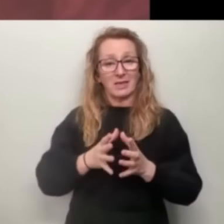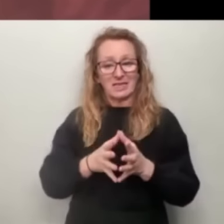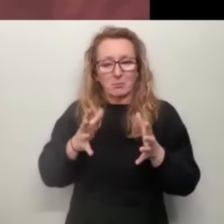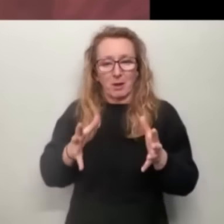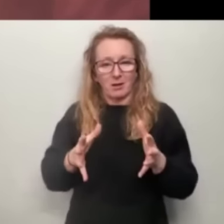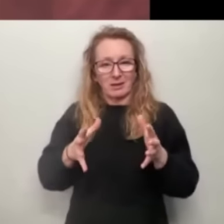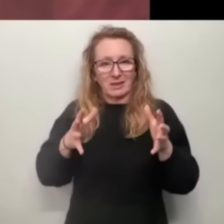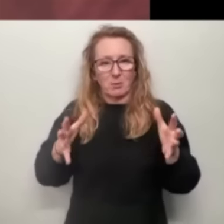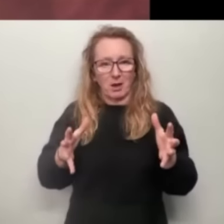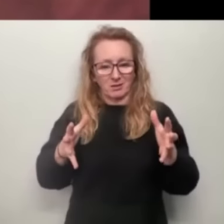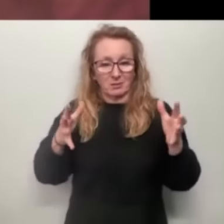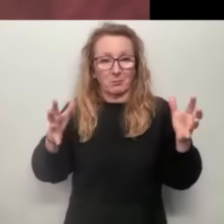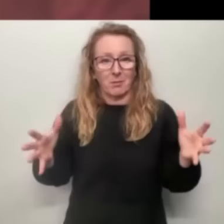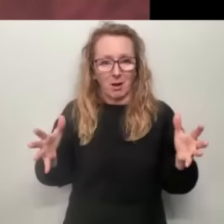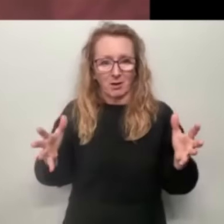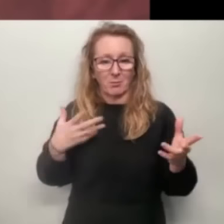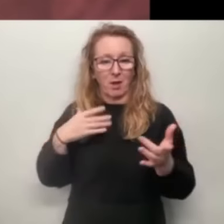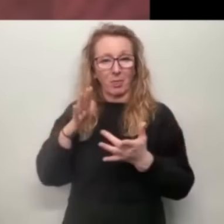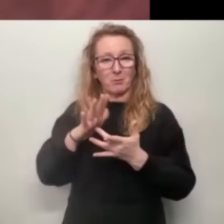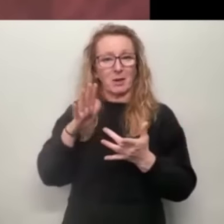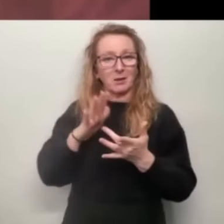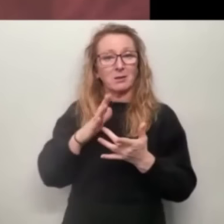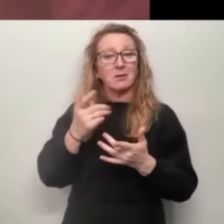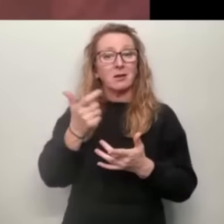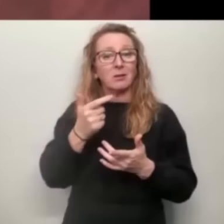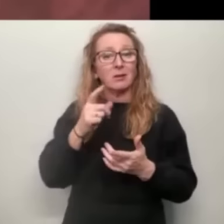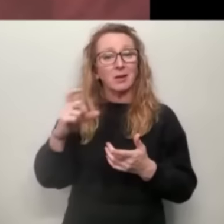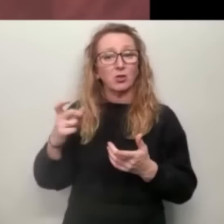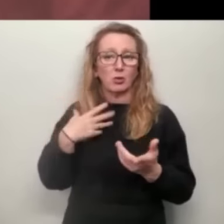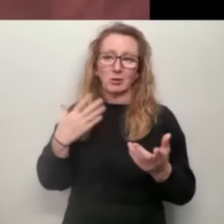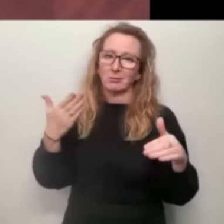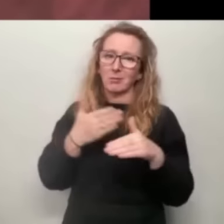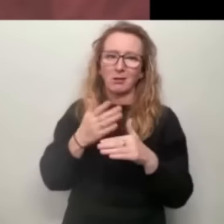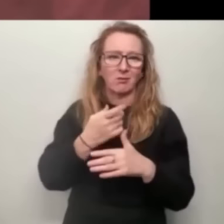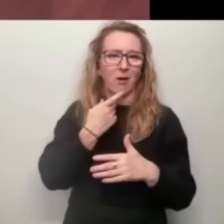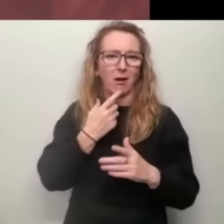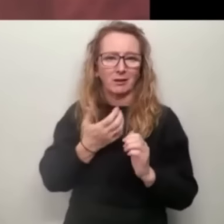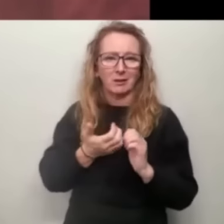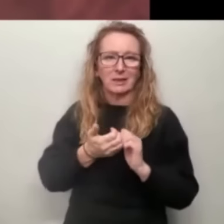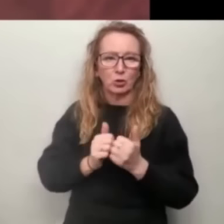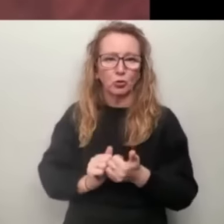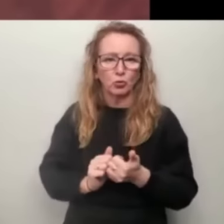and by the mid 17th century there was a very active iron industry fueled by timber